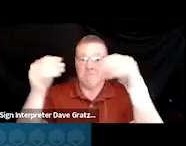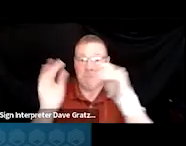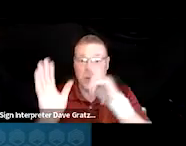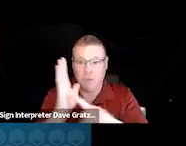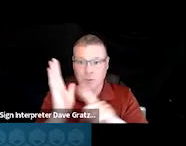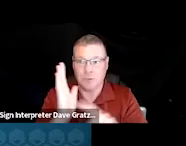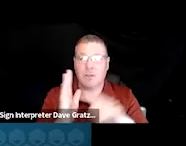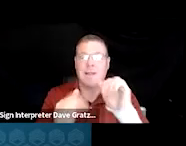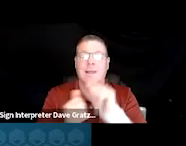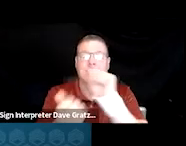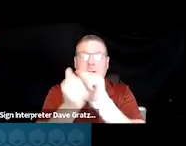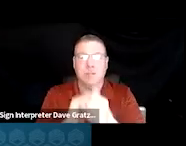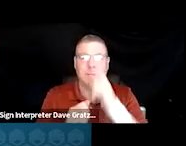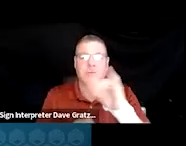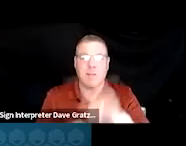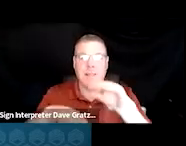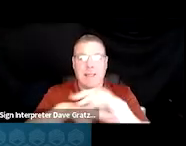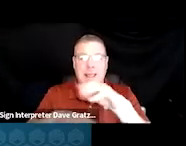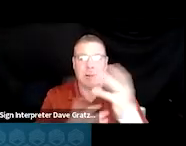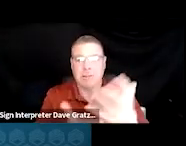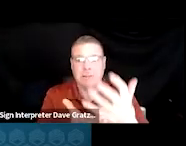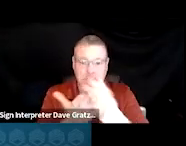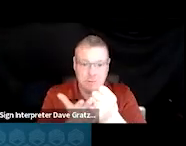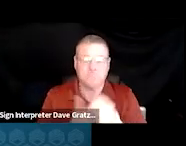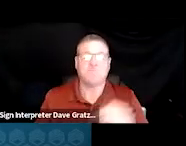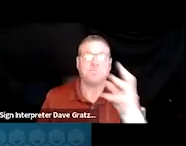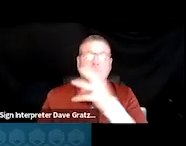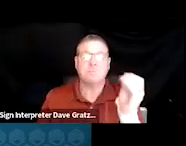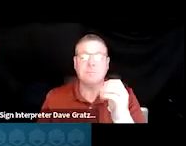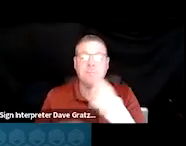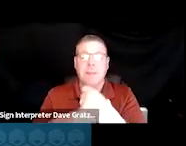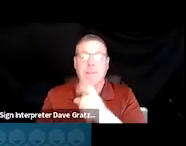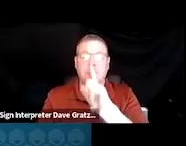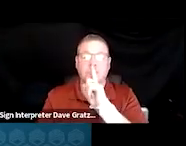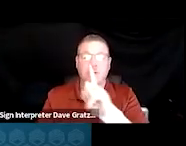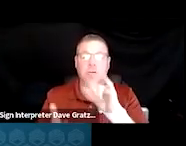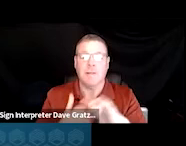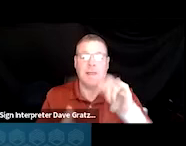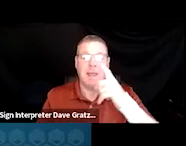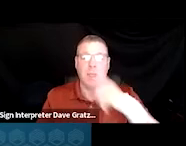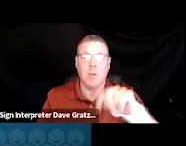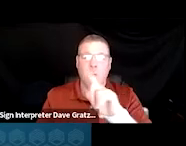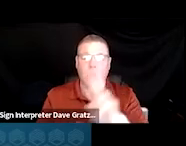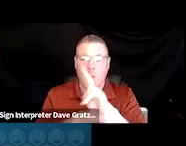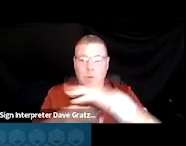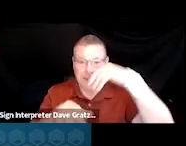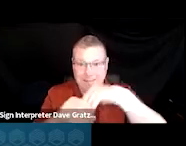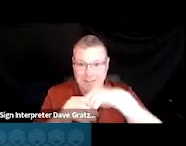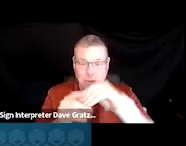to look at adjustment of our crisis line counselor salaries. And make sure that we are using internal calibration.